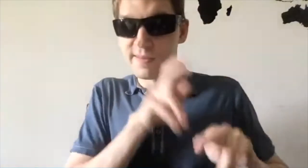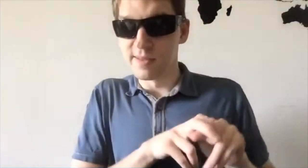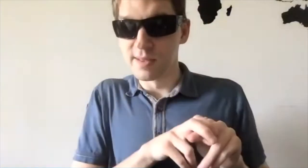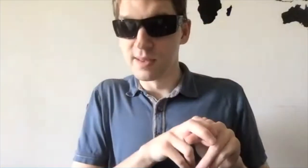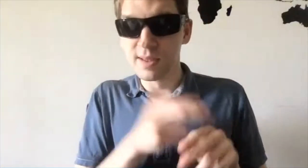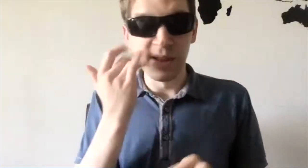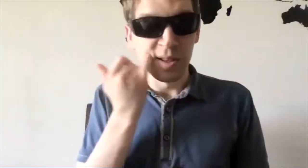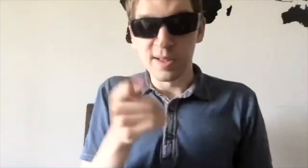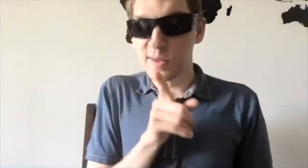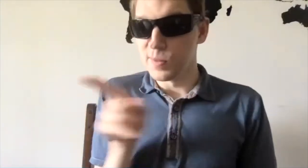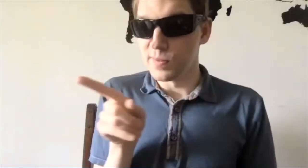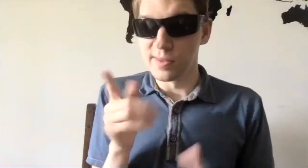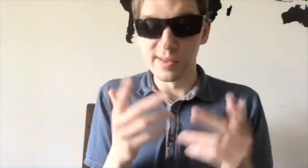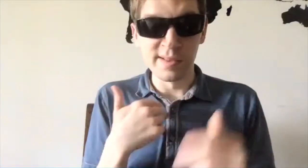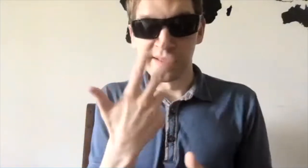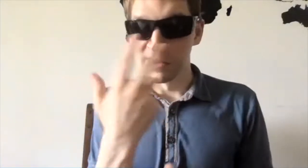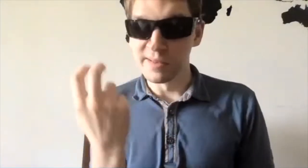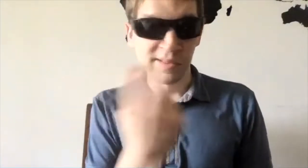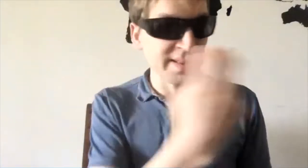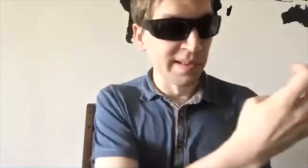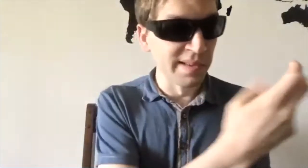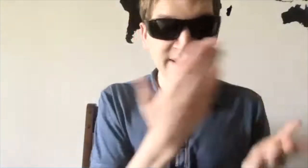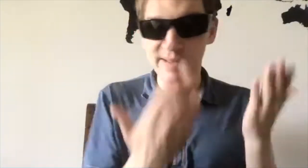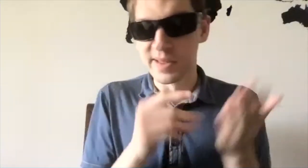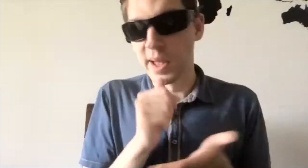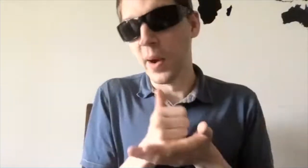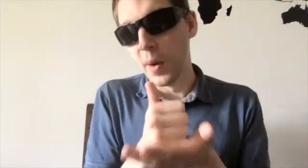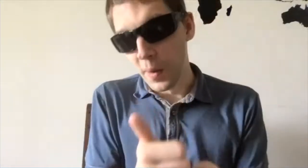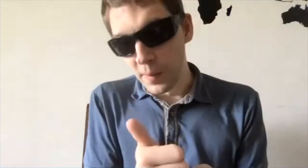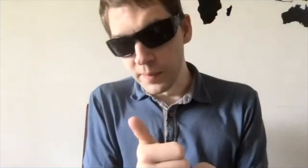this person is adding information, or maybe this person over there is talking. Maybe I